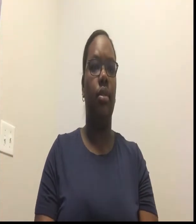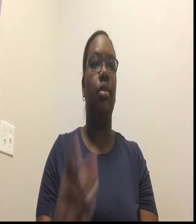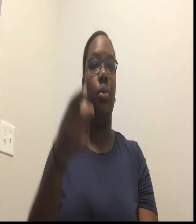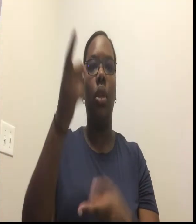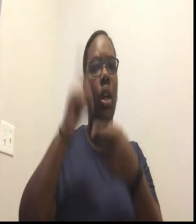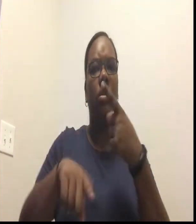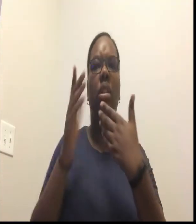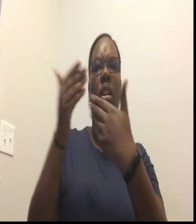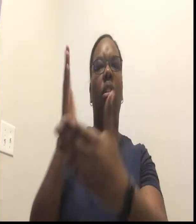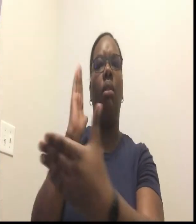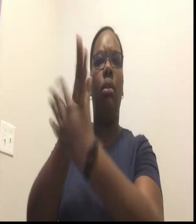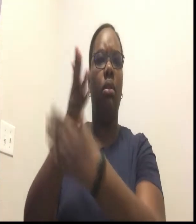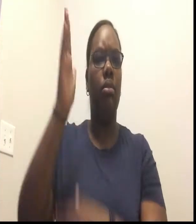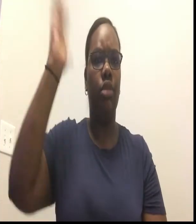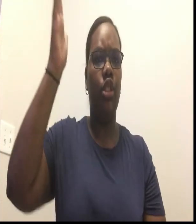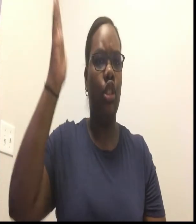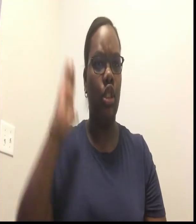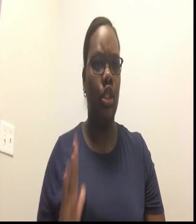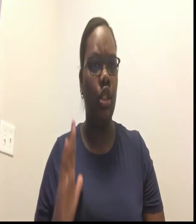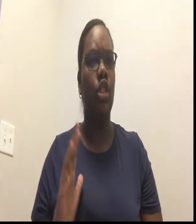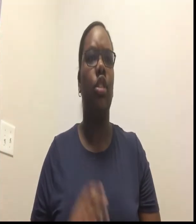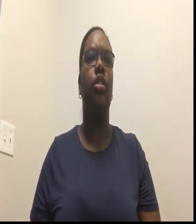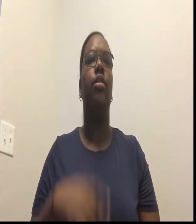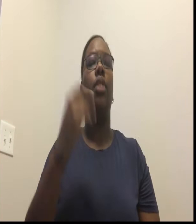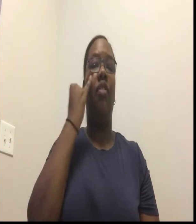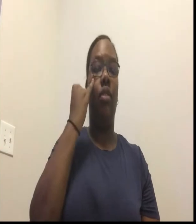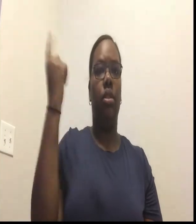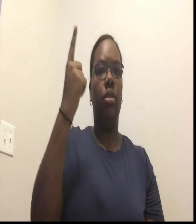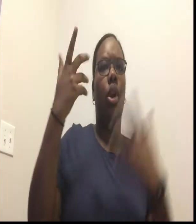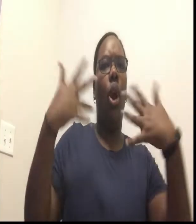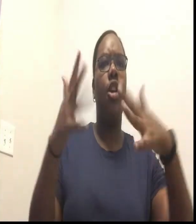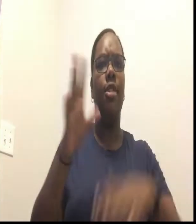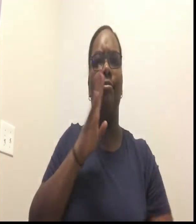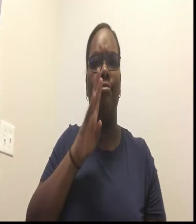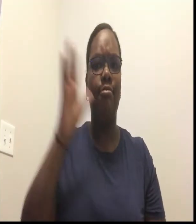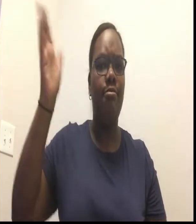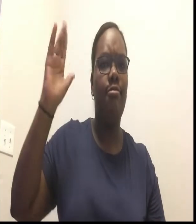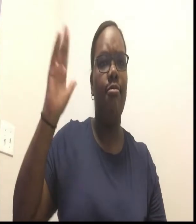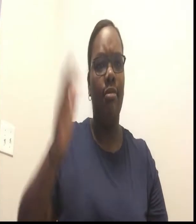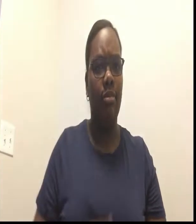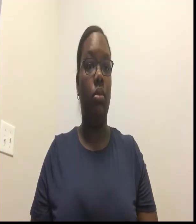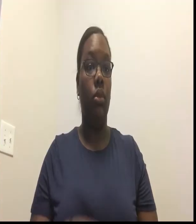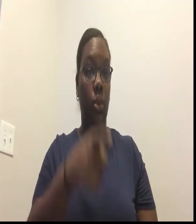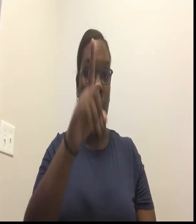You cannot interrupt the speaker if someone is already speaking and you do